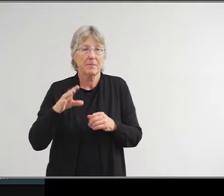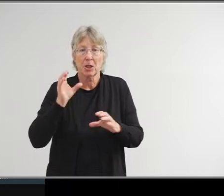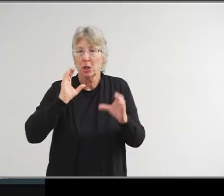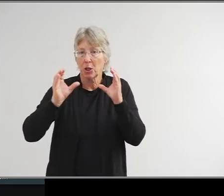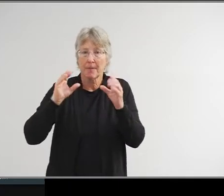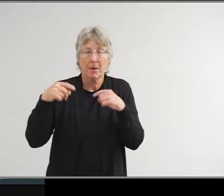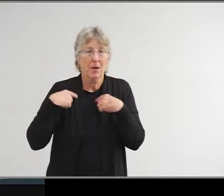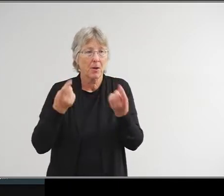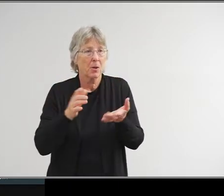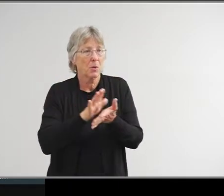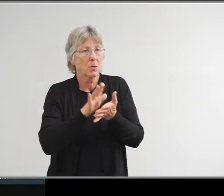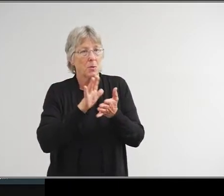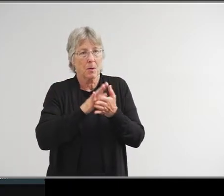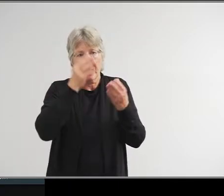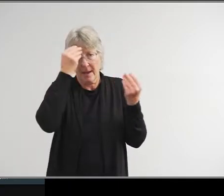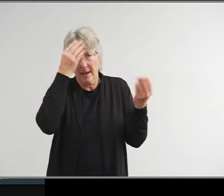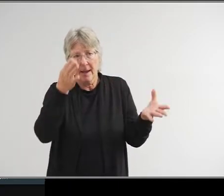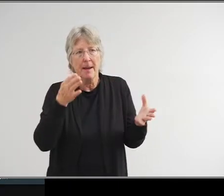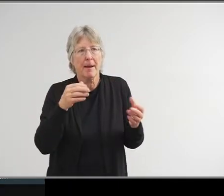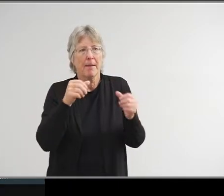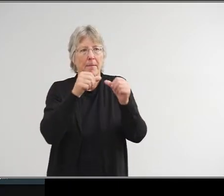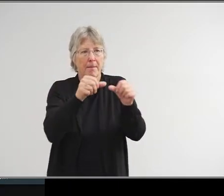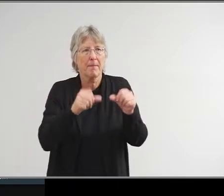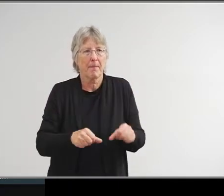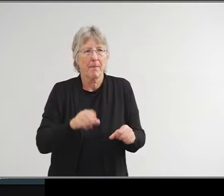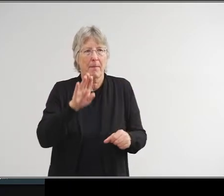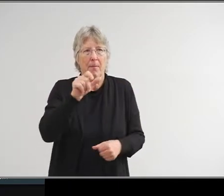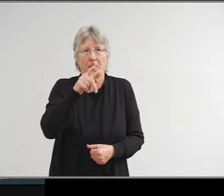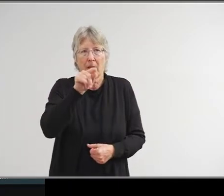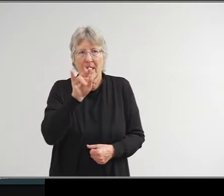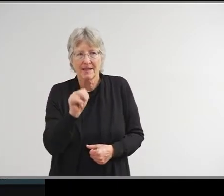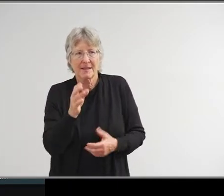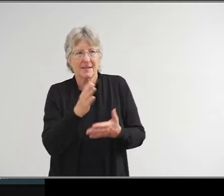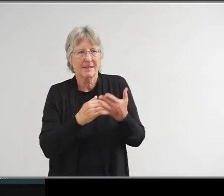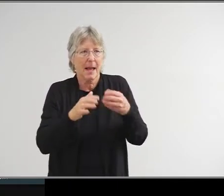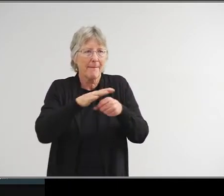informational bulletin and through some some of the local media sources